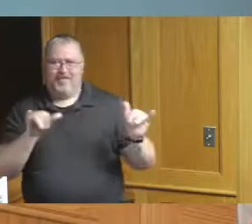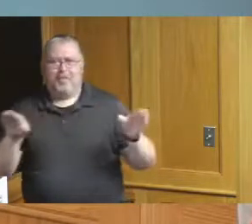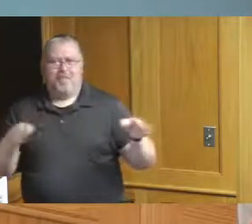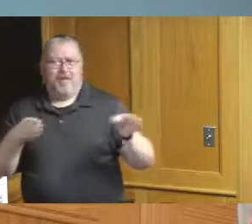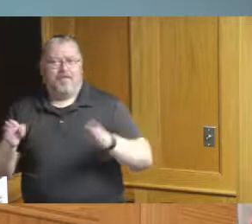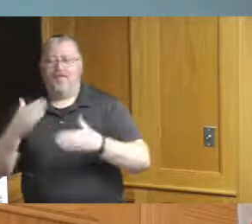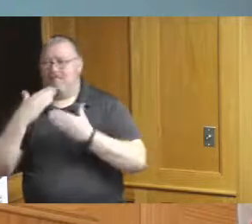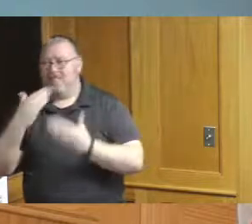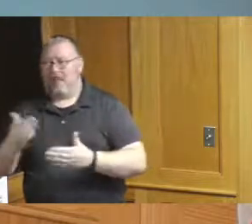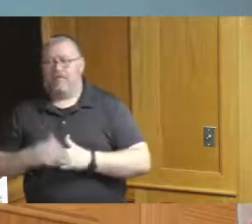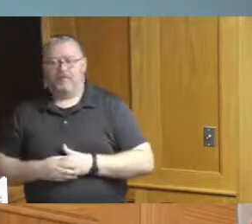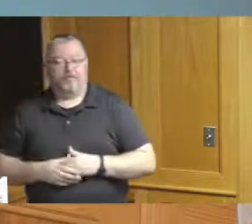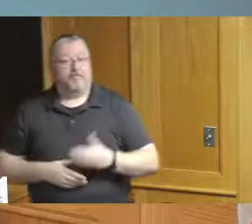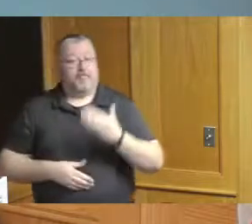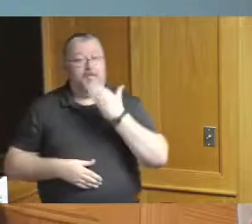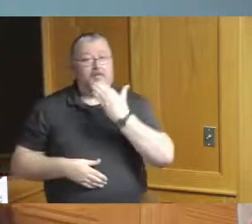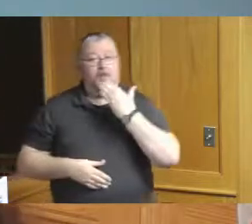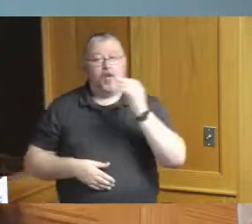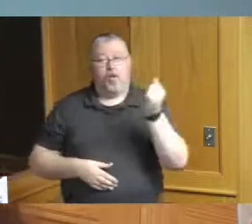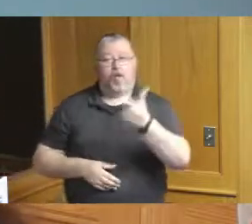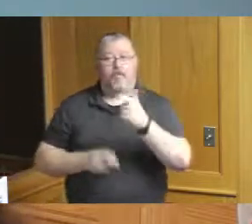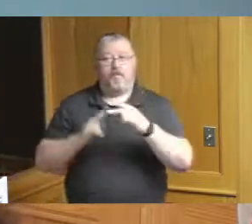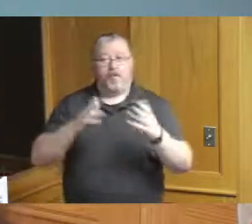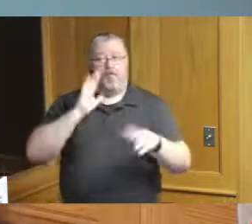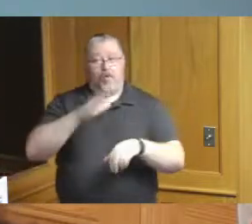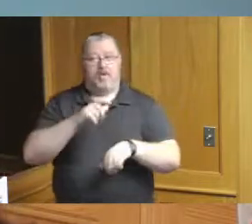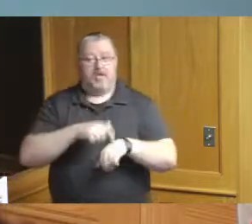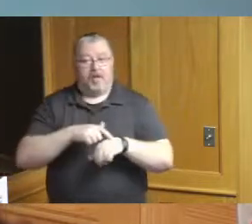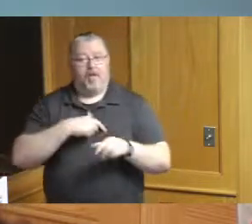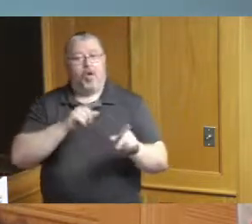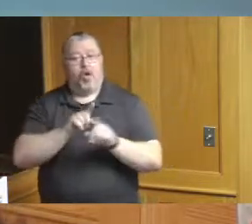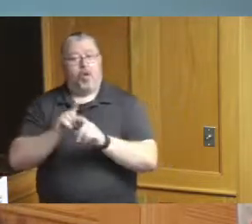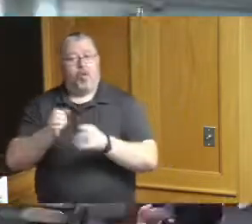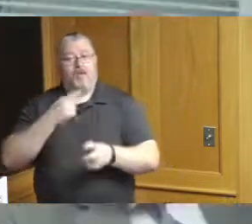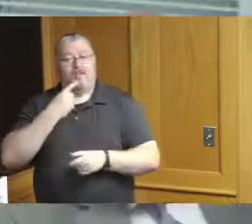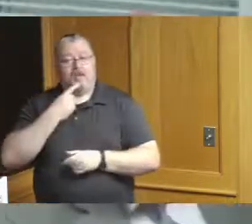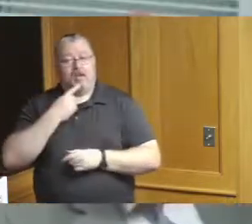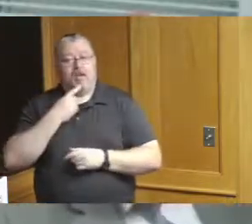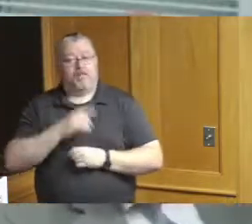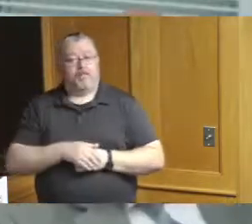thank you all right thank you all very much um and I'll also like to say i also was born and raised